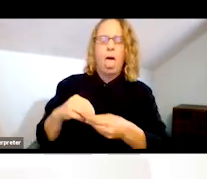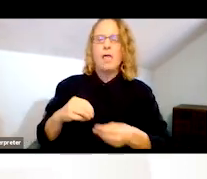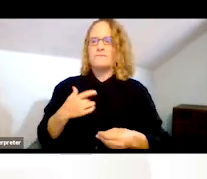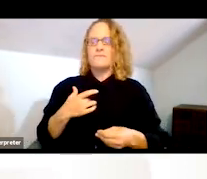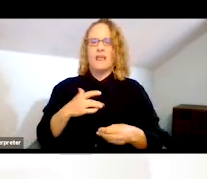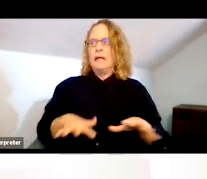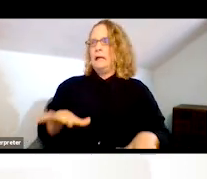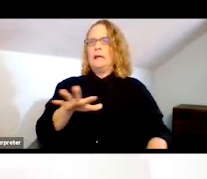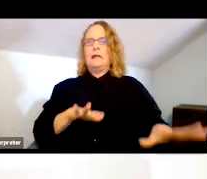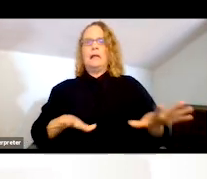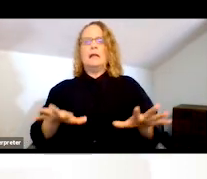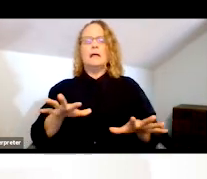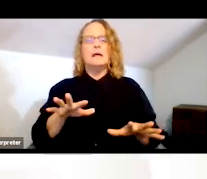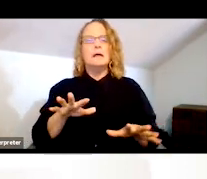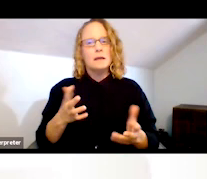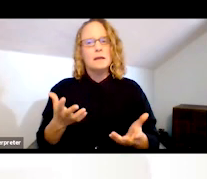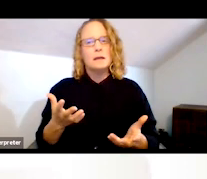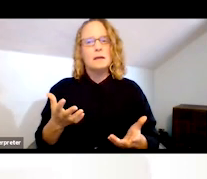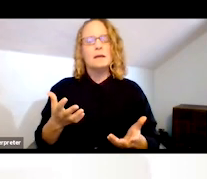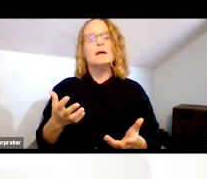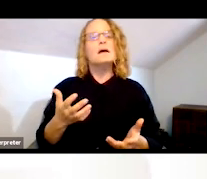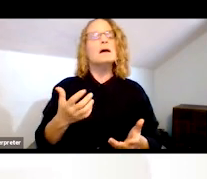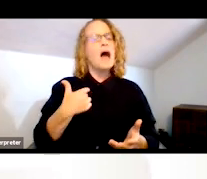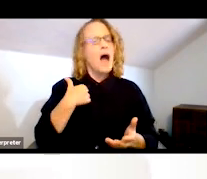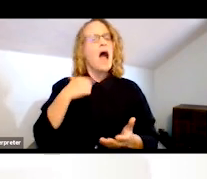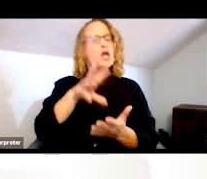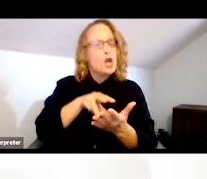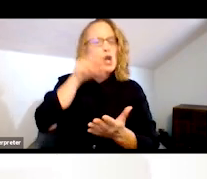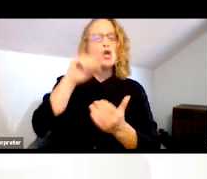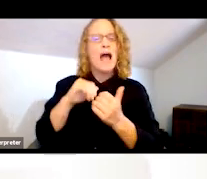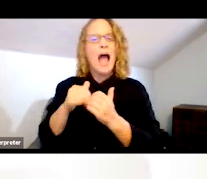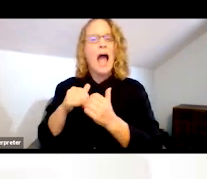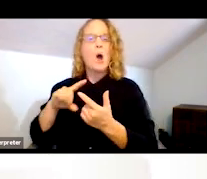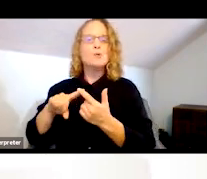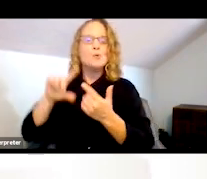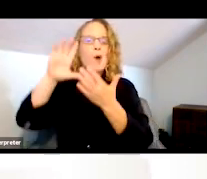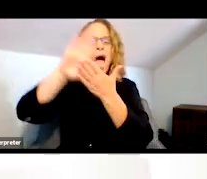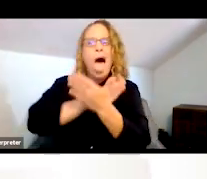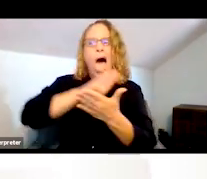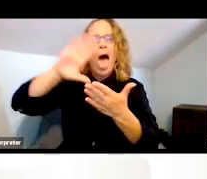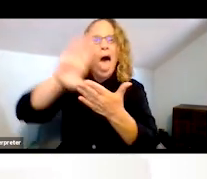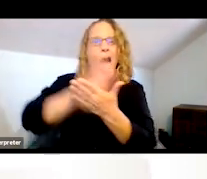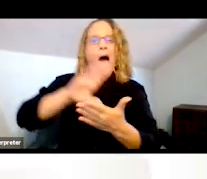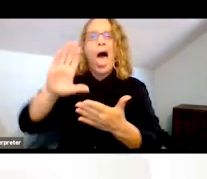And I remember just not being comfortable in my own skin because of the level of anxiety